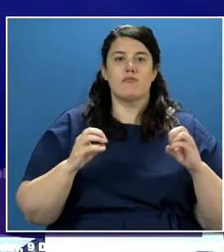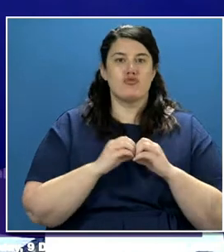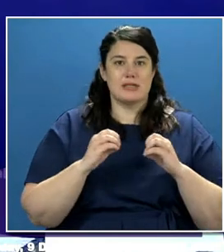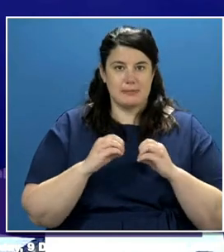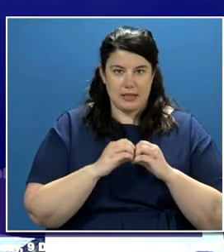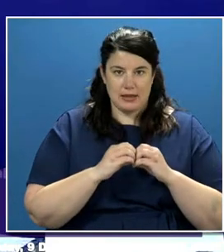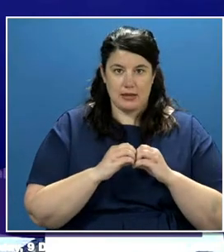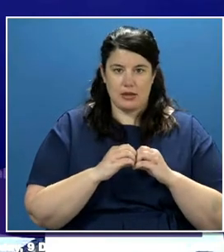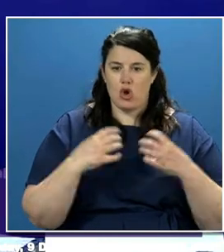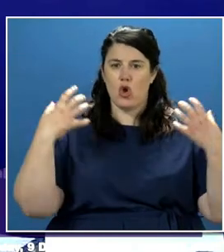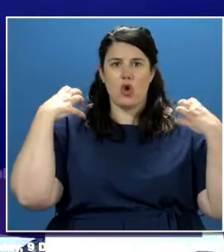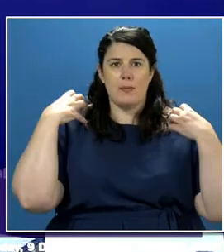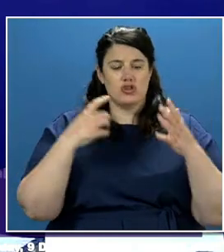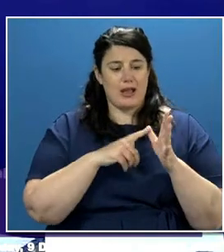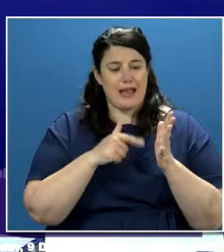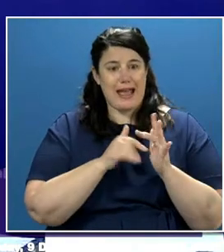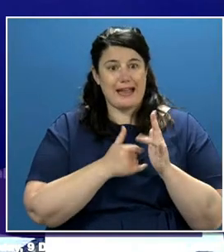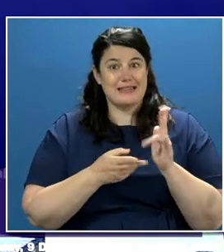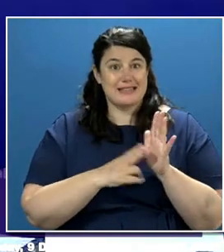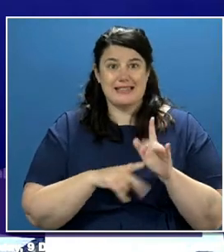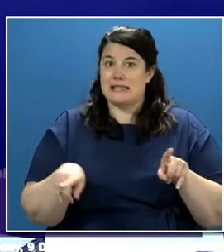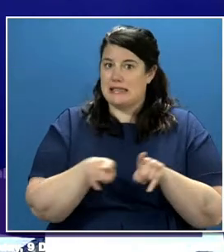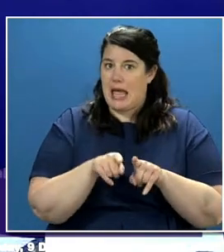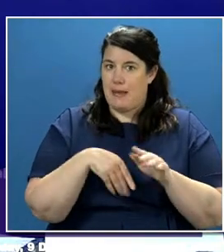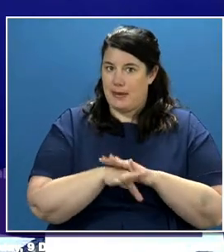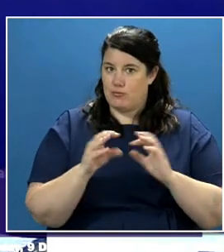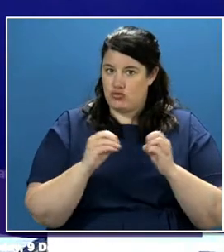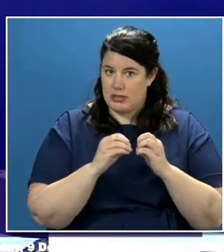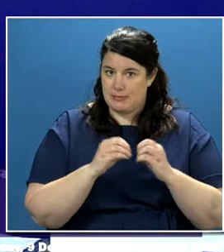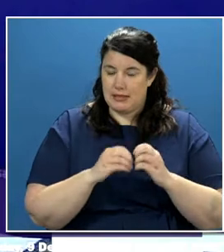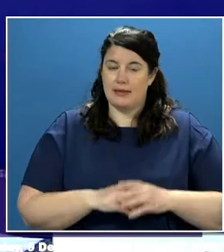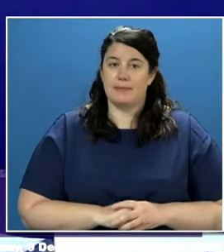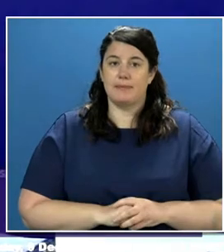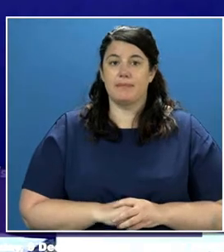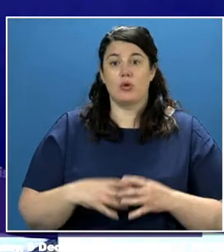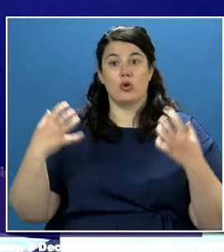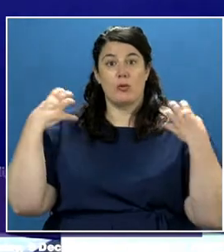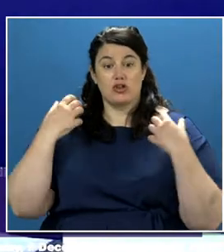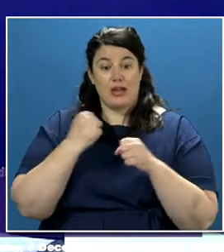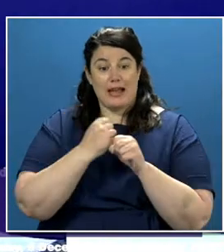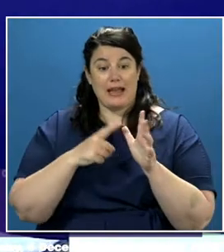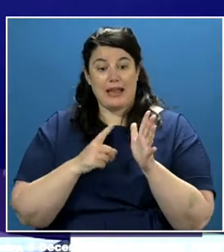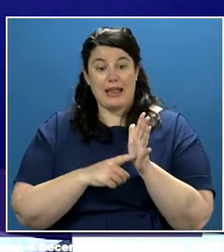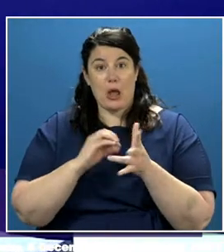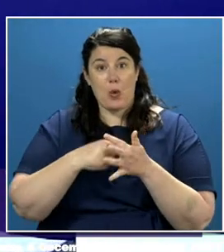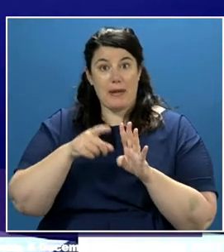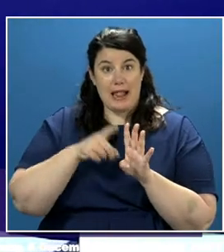Commissioner Atkinson is in that same hearing room. Commissioner Galbally, whom you can see on screen is in Melbourne,